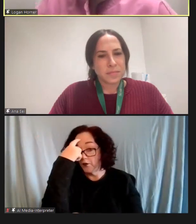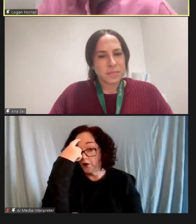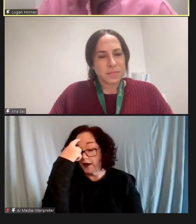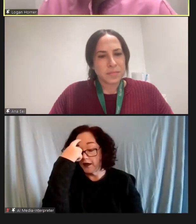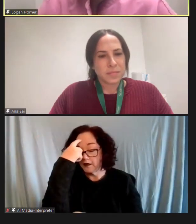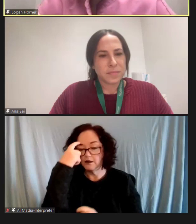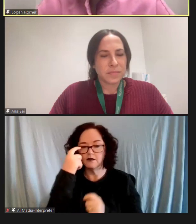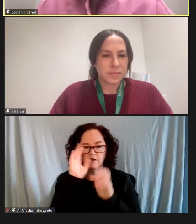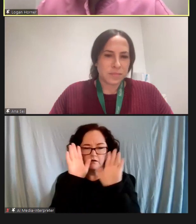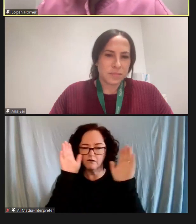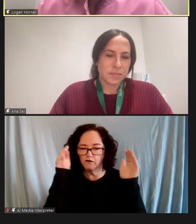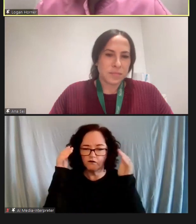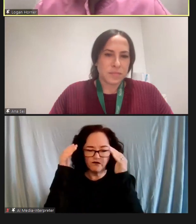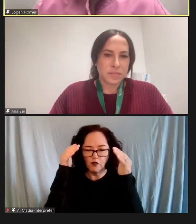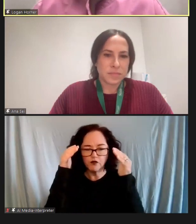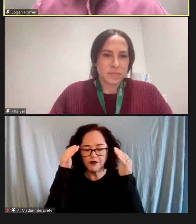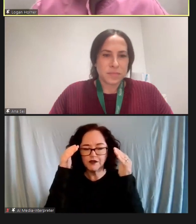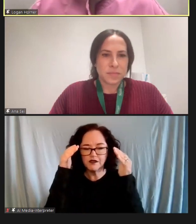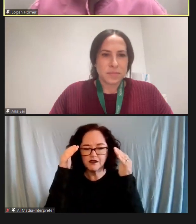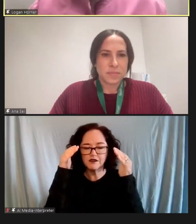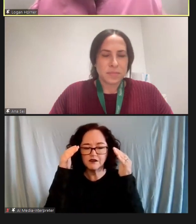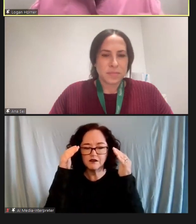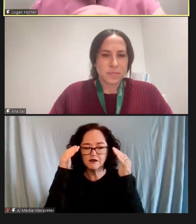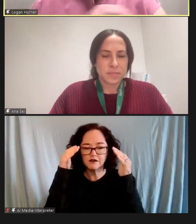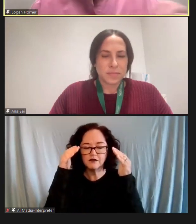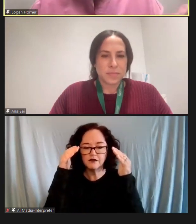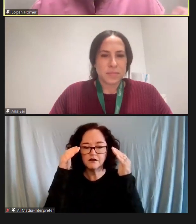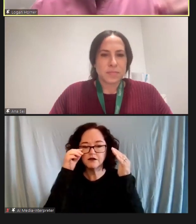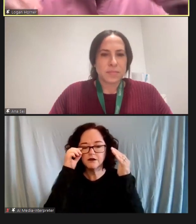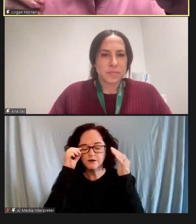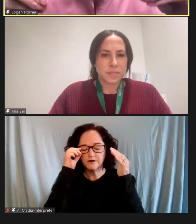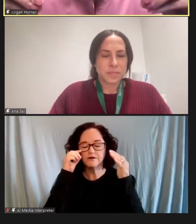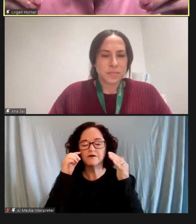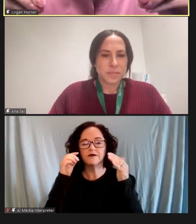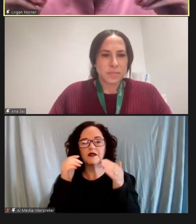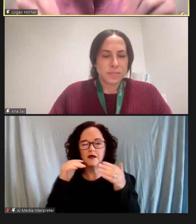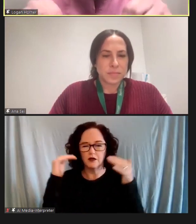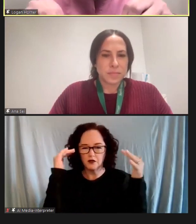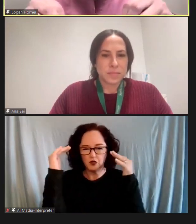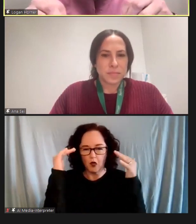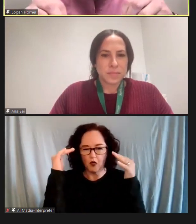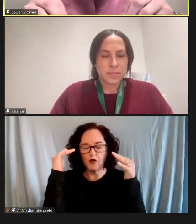and remove the speech and remove the